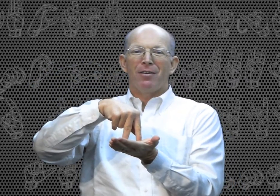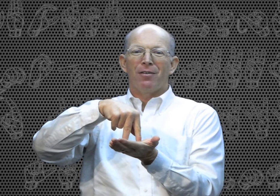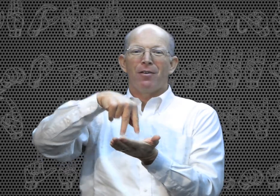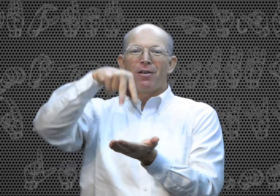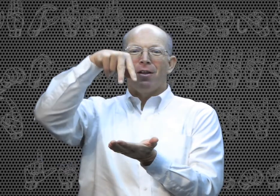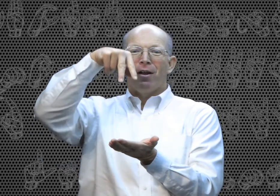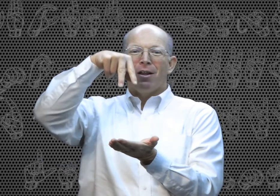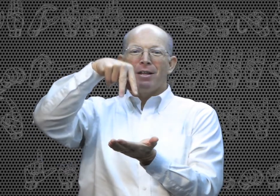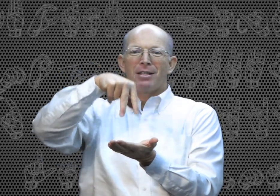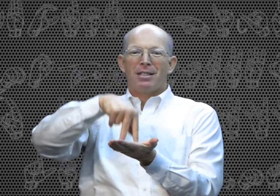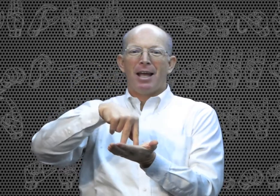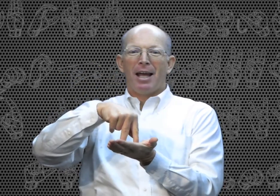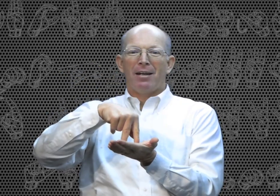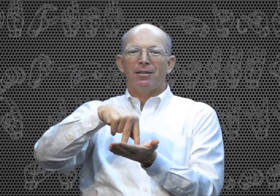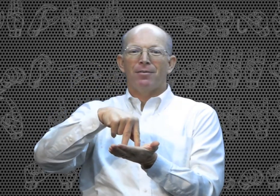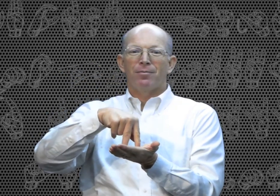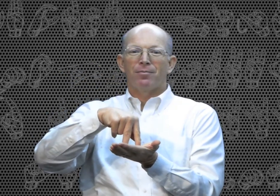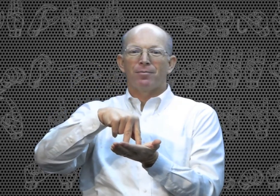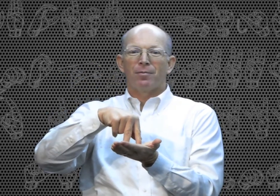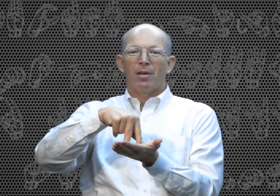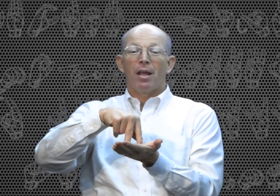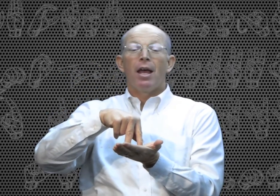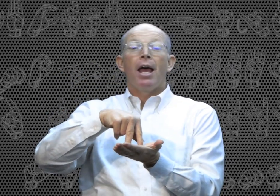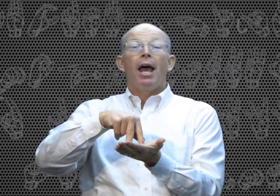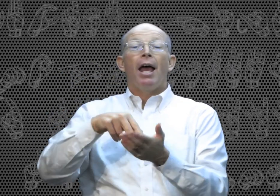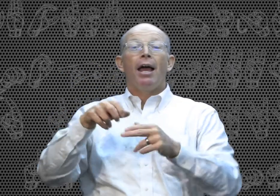STAND.